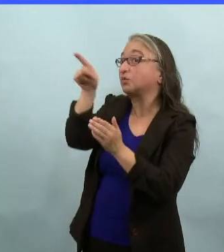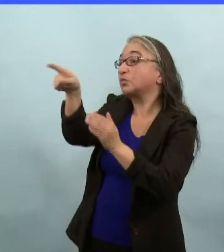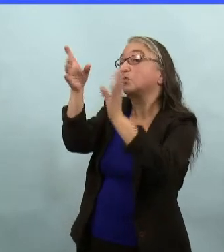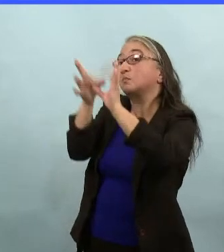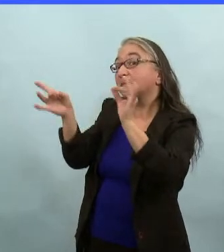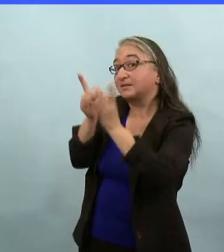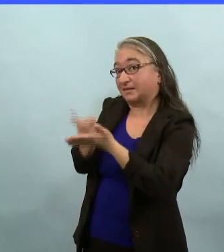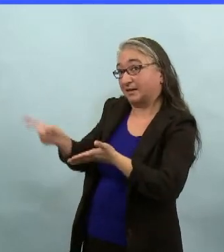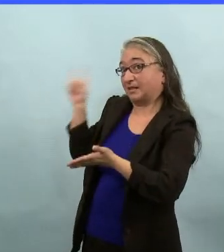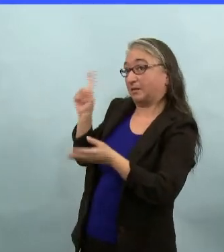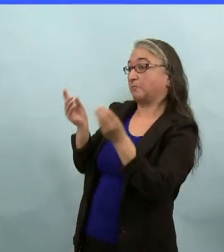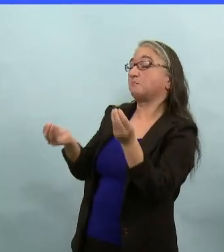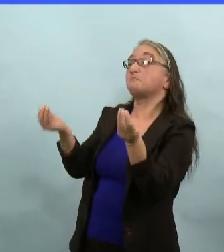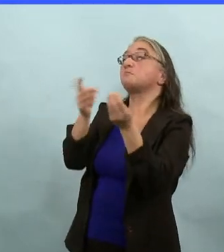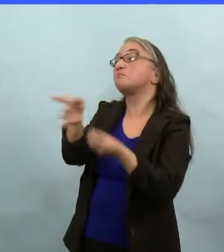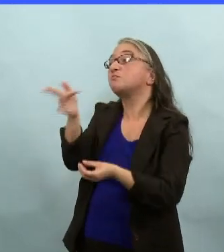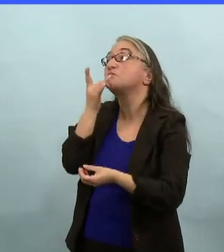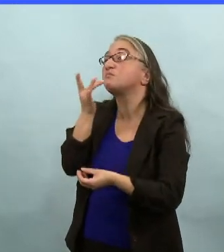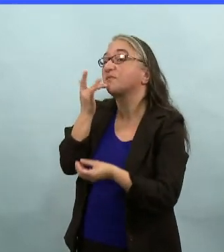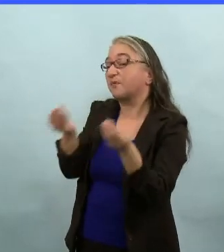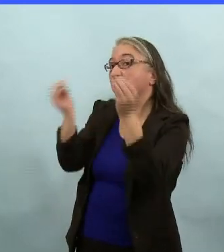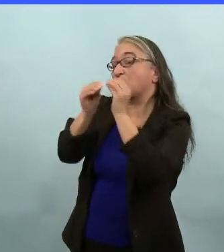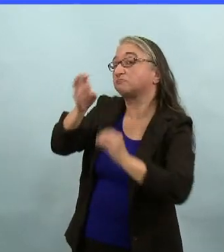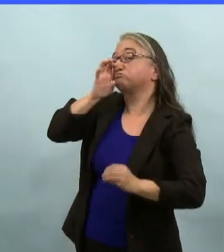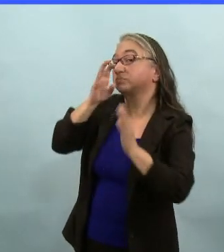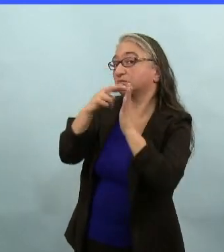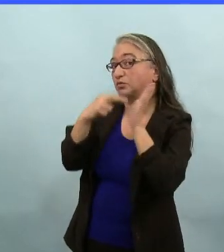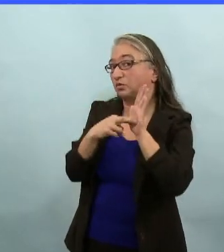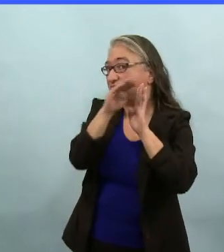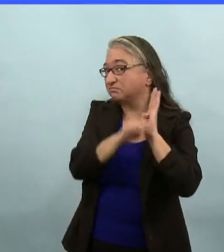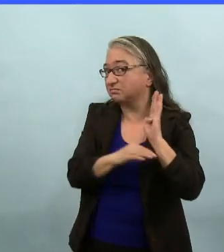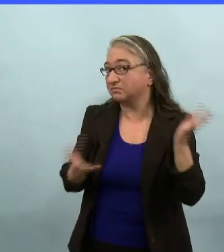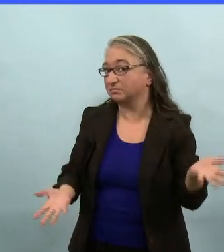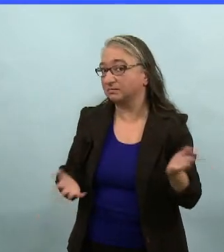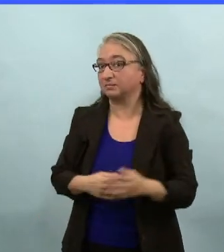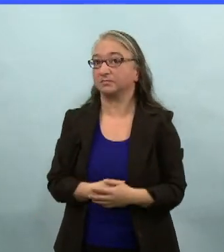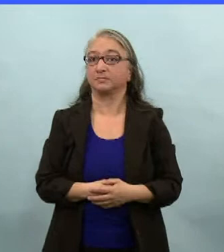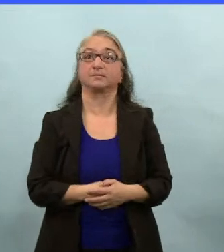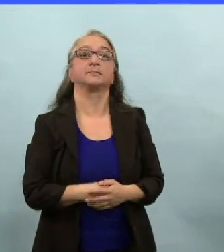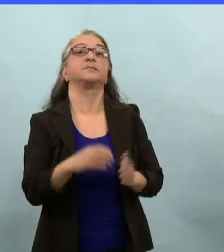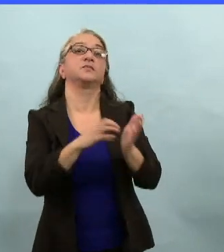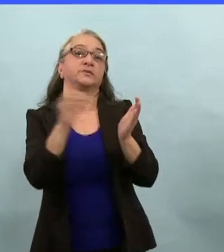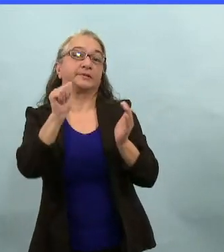so our discussions uh occur uh with governments we do provide recommendations